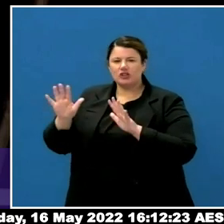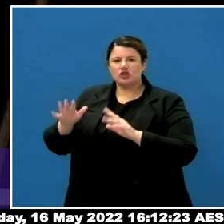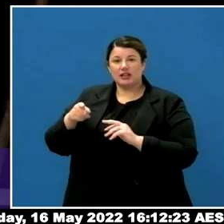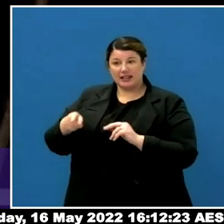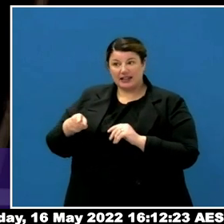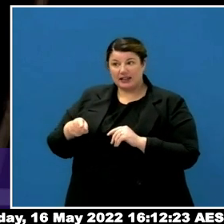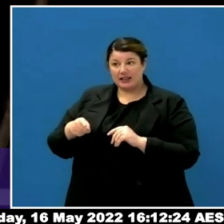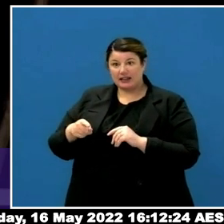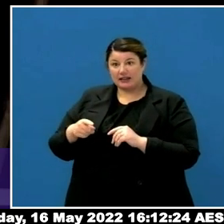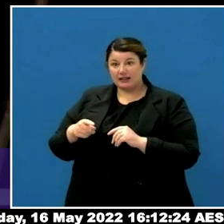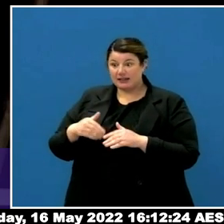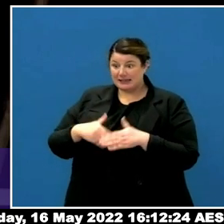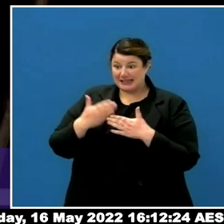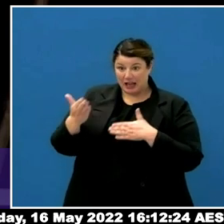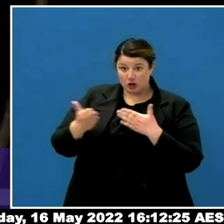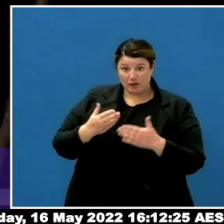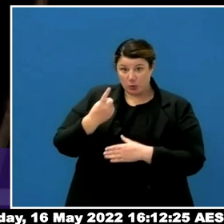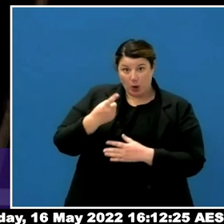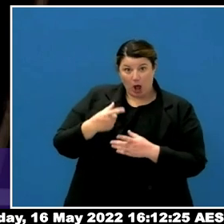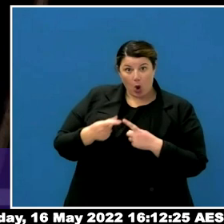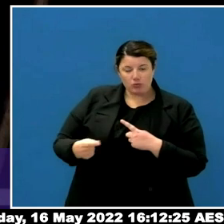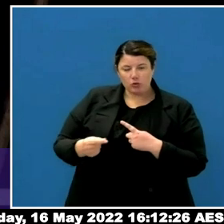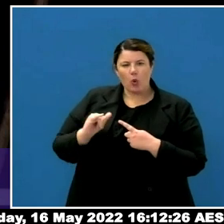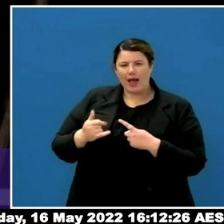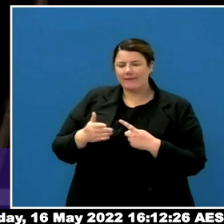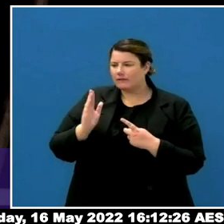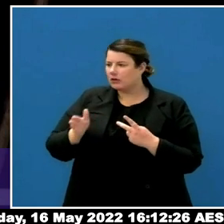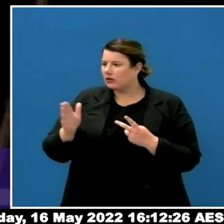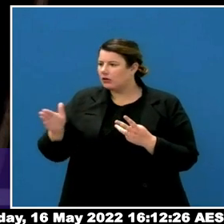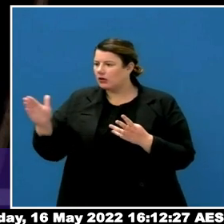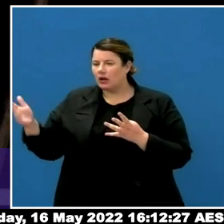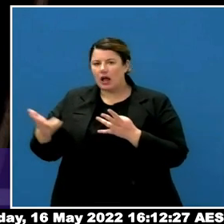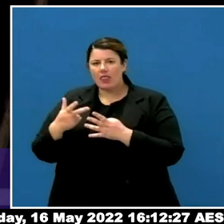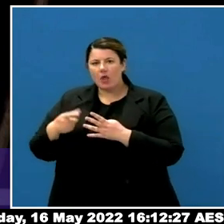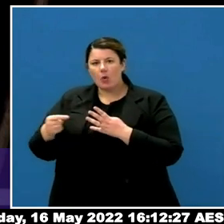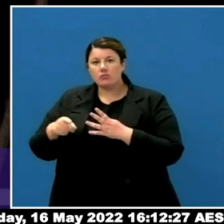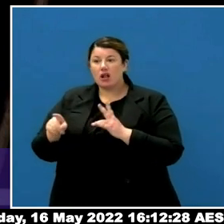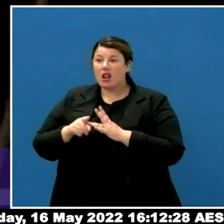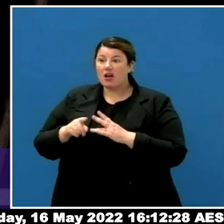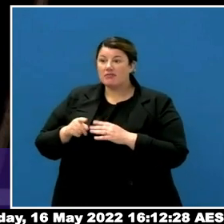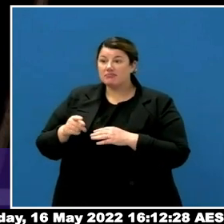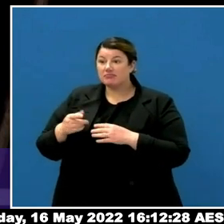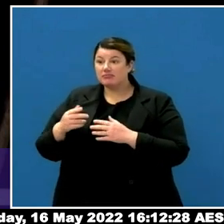program? SUZIE: I personally don't think so.